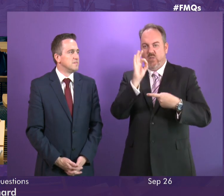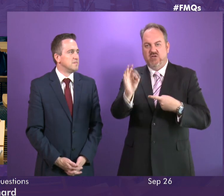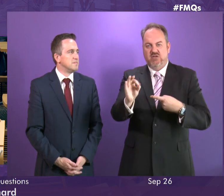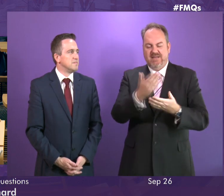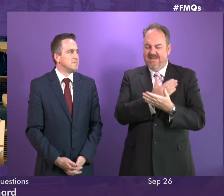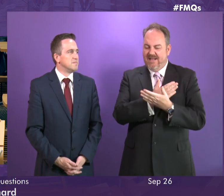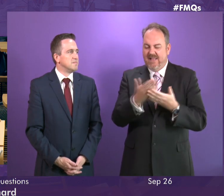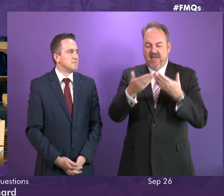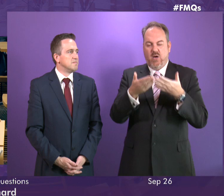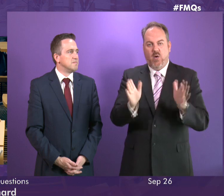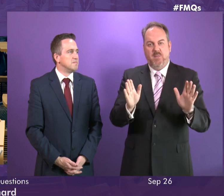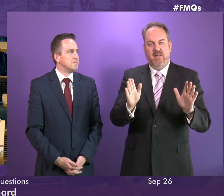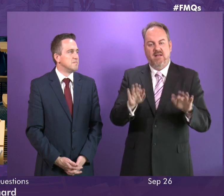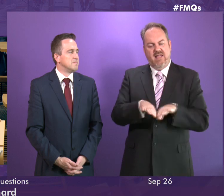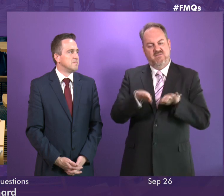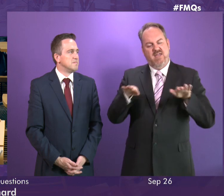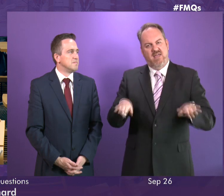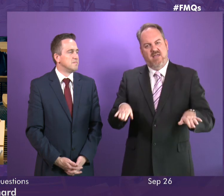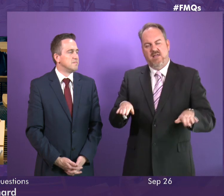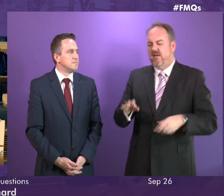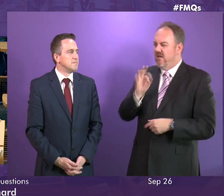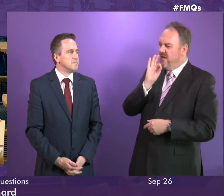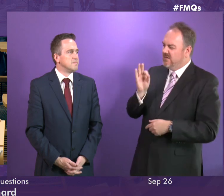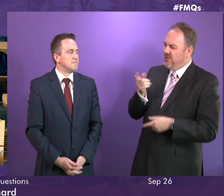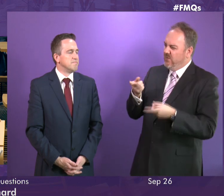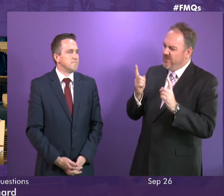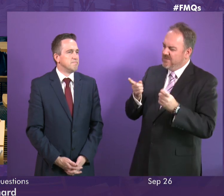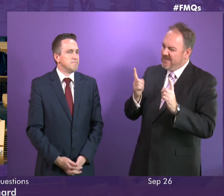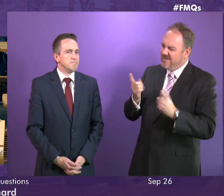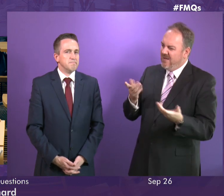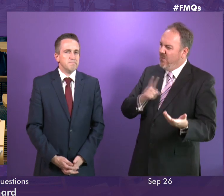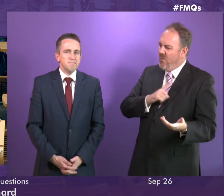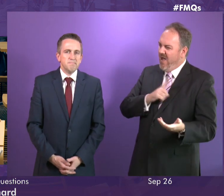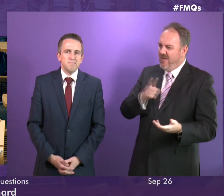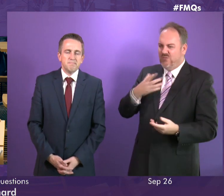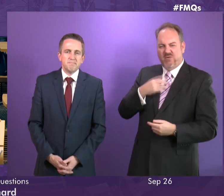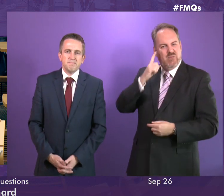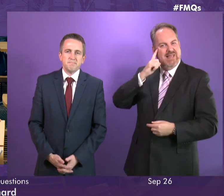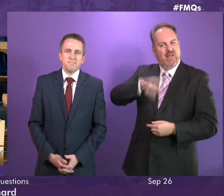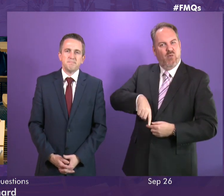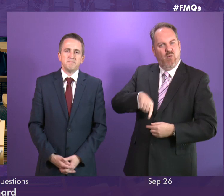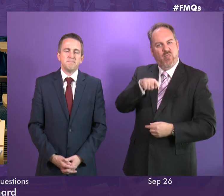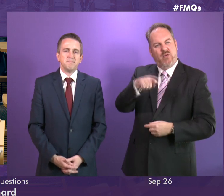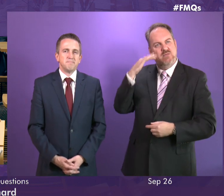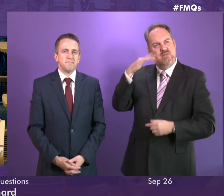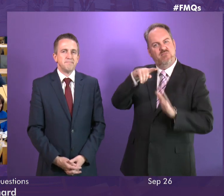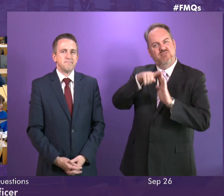neutral in its setting.”—[Official Report, Finance and Constitution Committee, 18 September 2019; c 37.] Why are you prepared to disregard those principles?